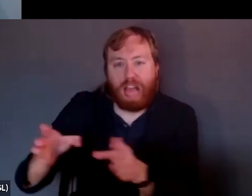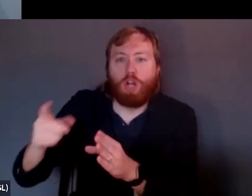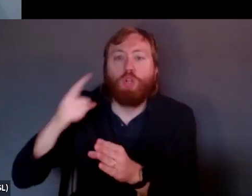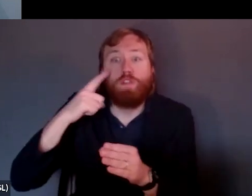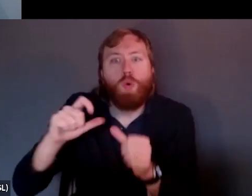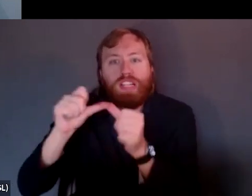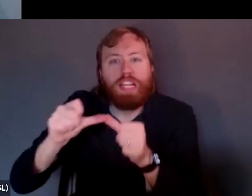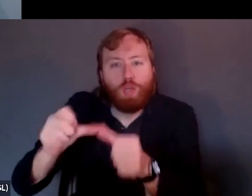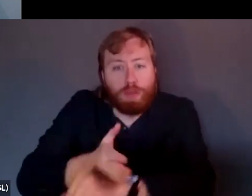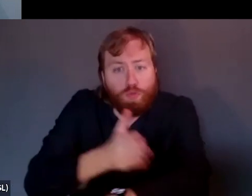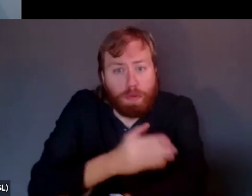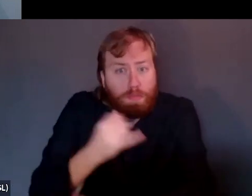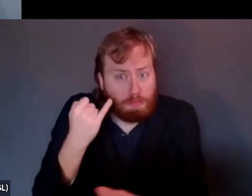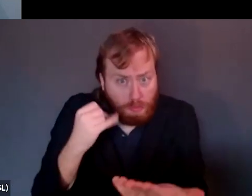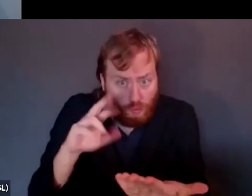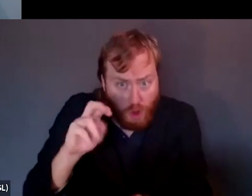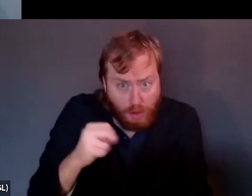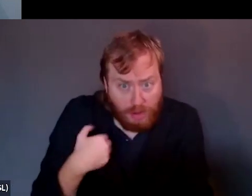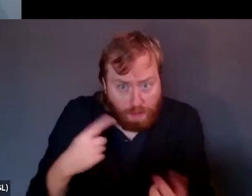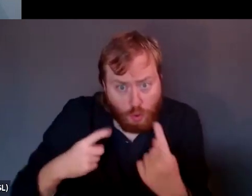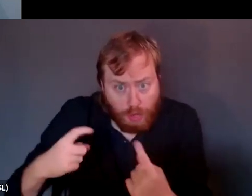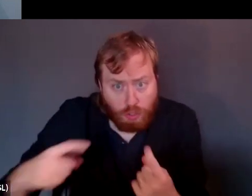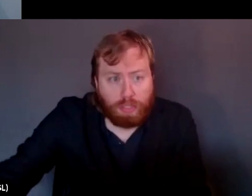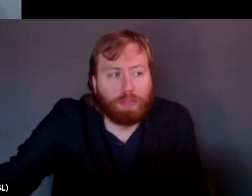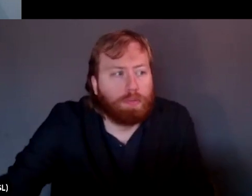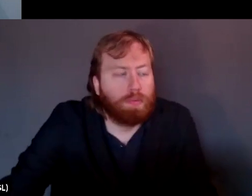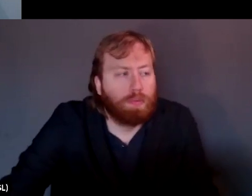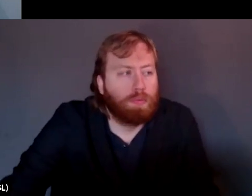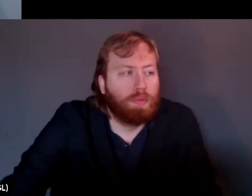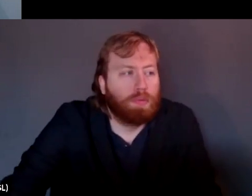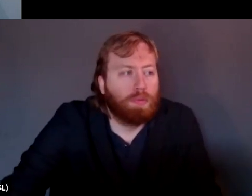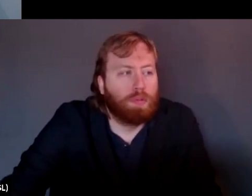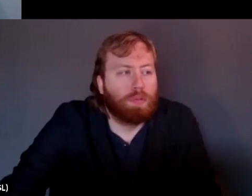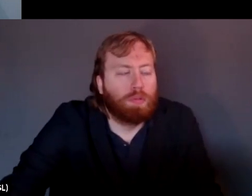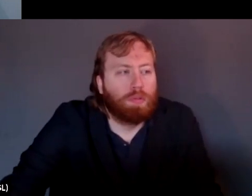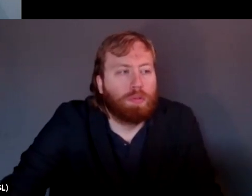that Emily posted. Yes, I would use the monthly accessibility plan approach for that.